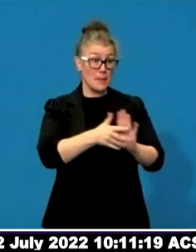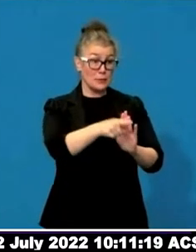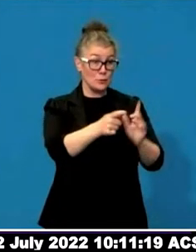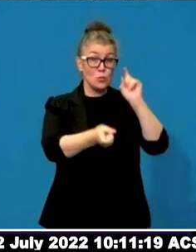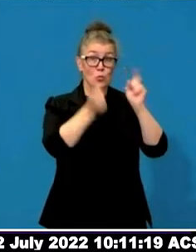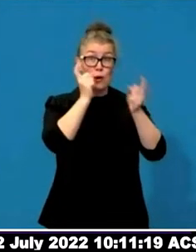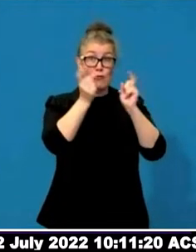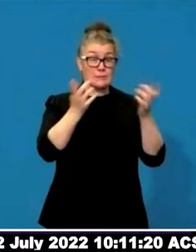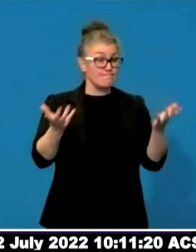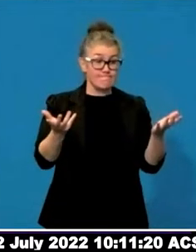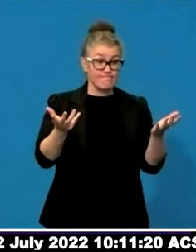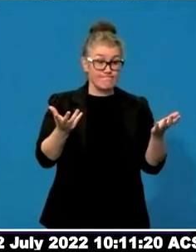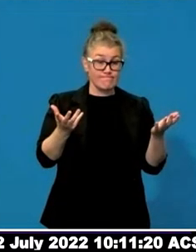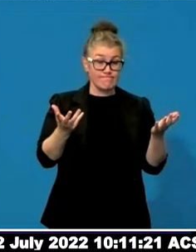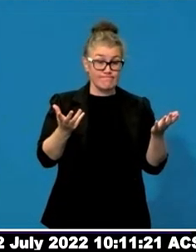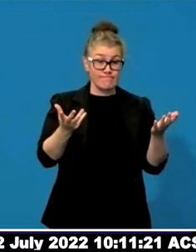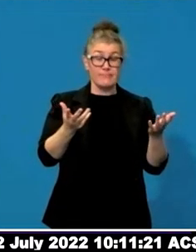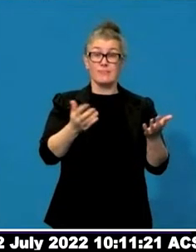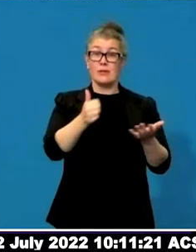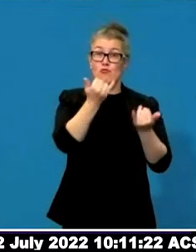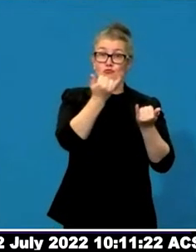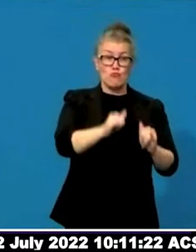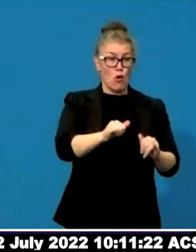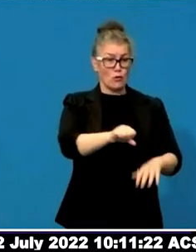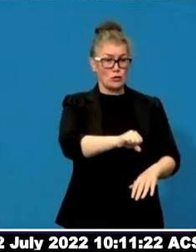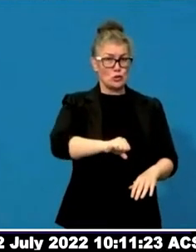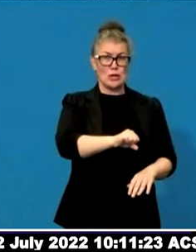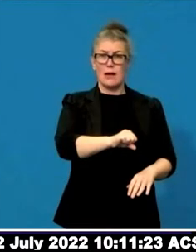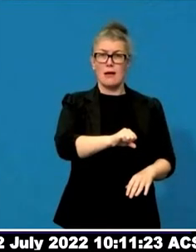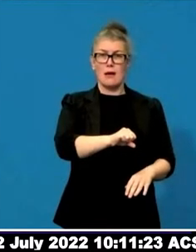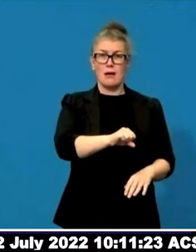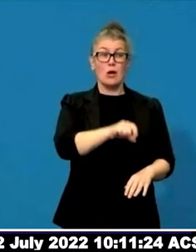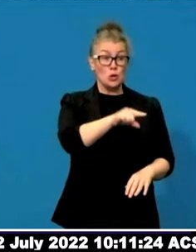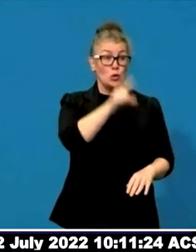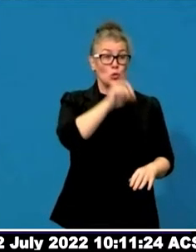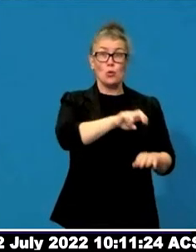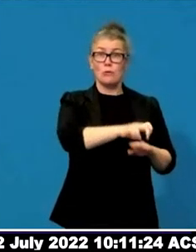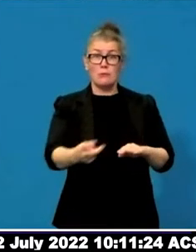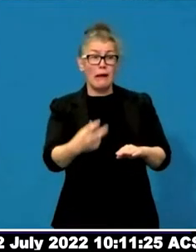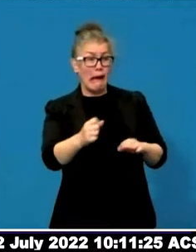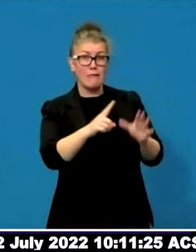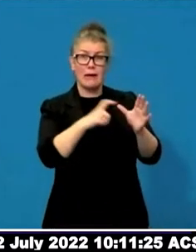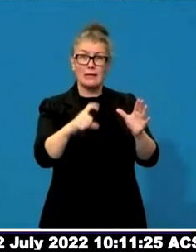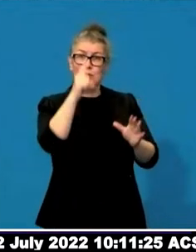the right scooter for you, that you might have an accident on it? Em is nodding.